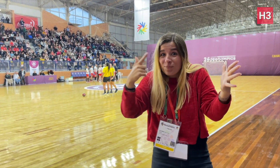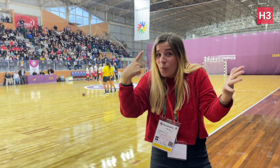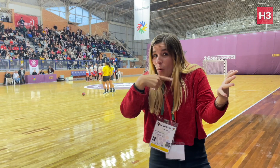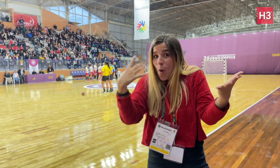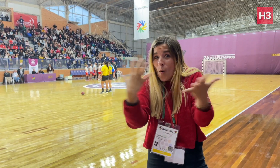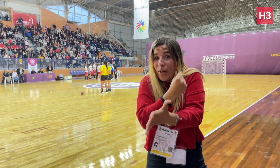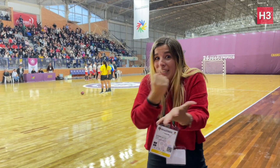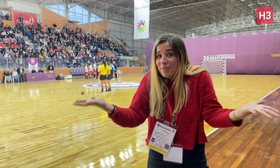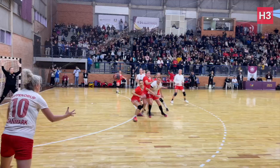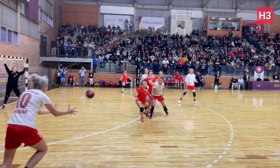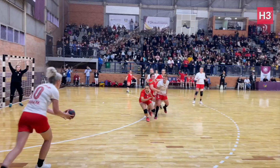Let's see how it ends!